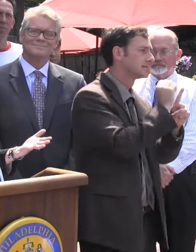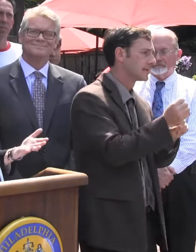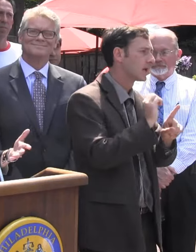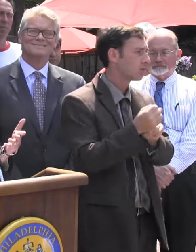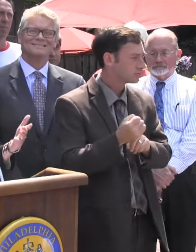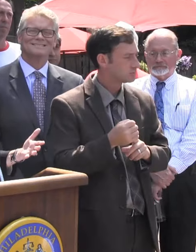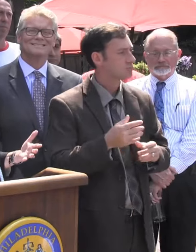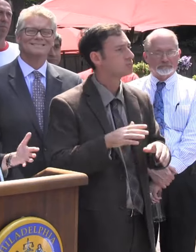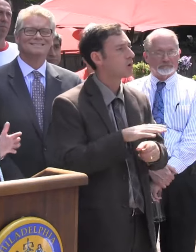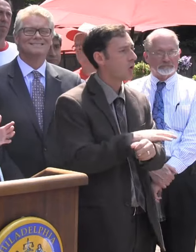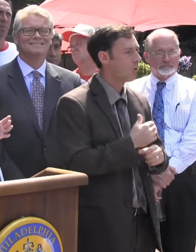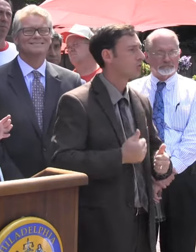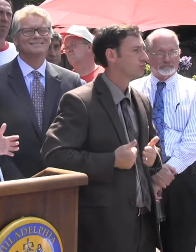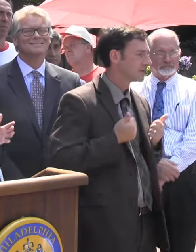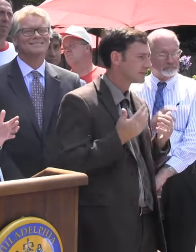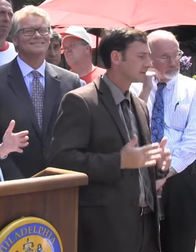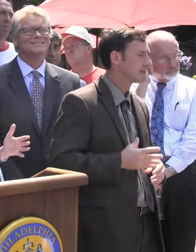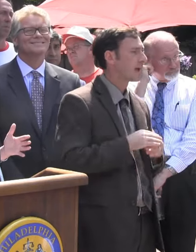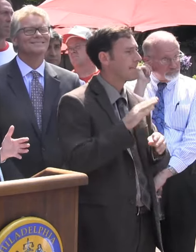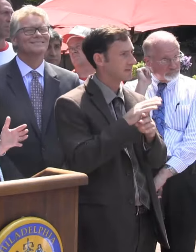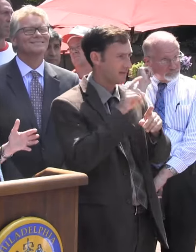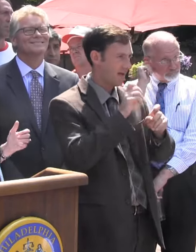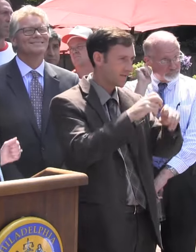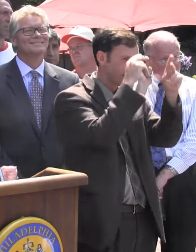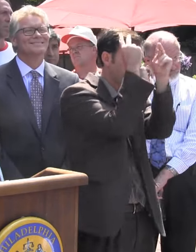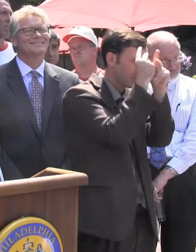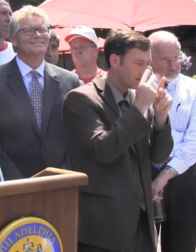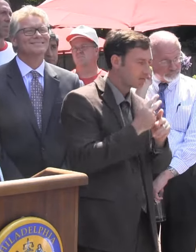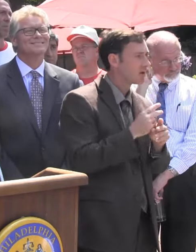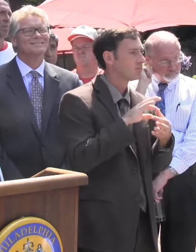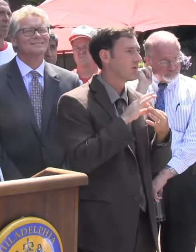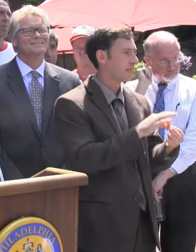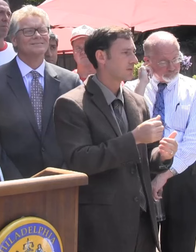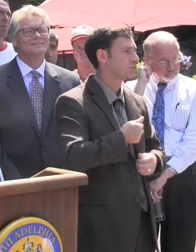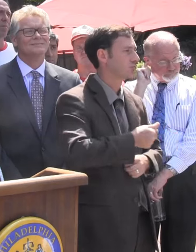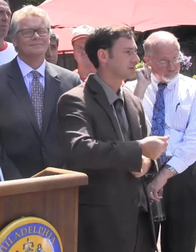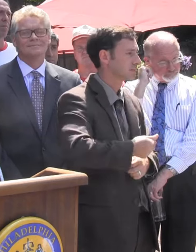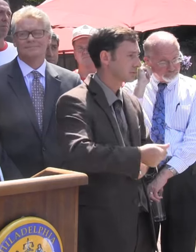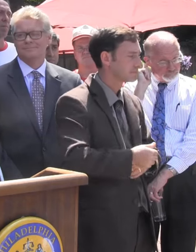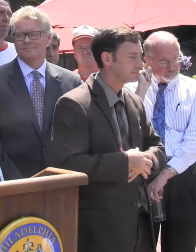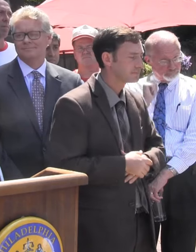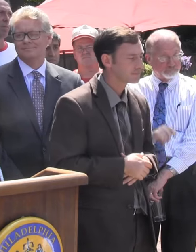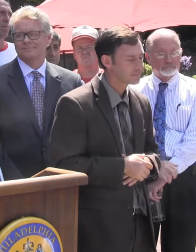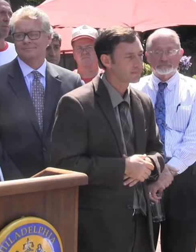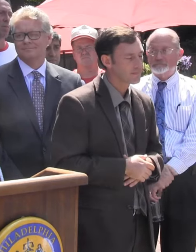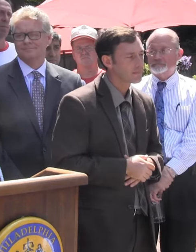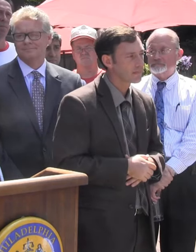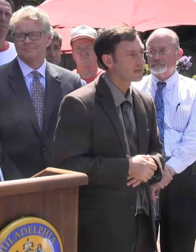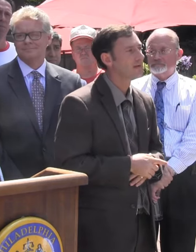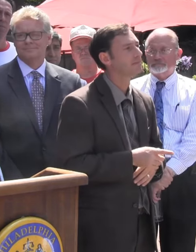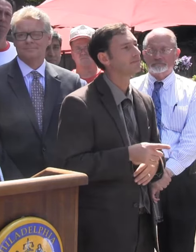residents and businesses need to figure out regarding transportation. As you can see,